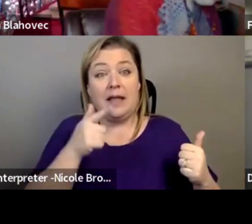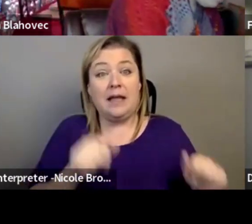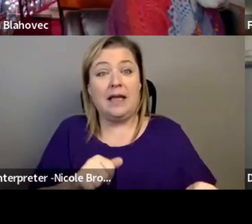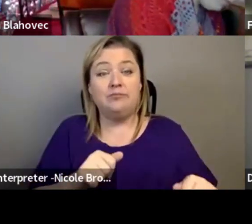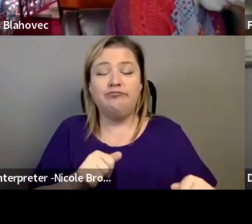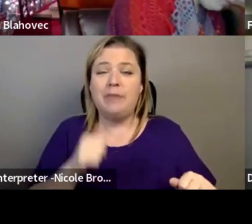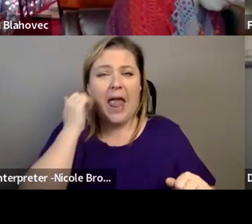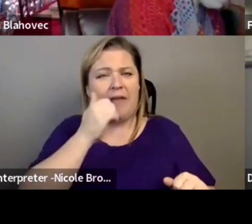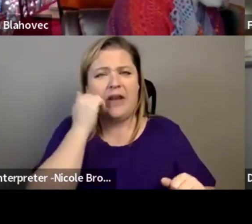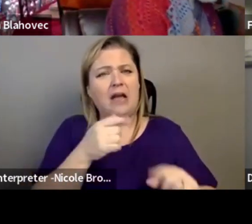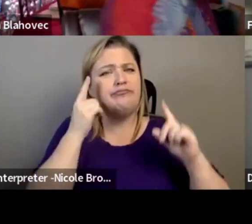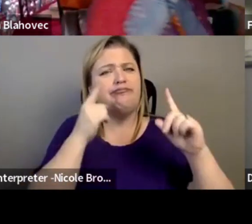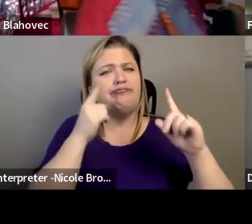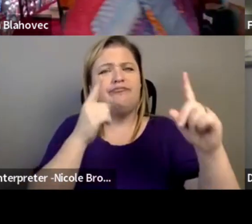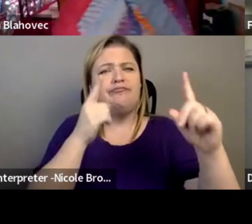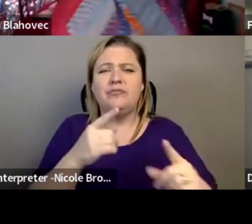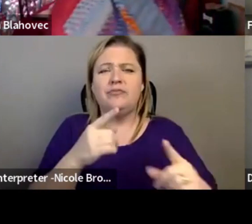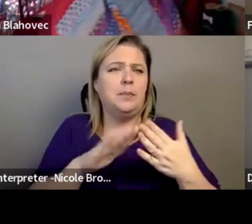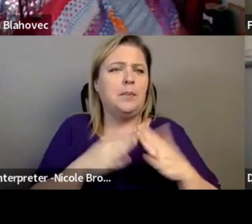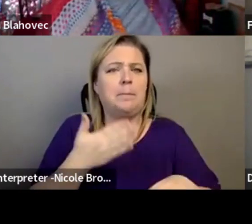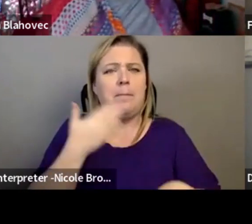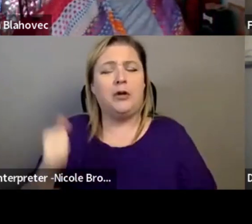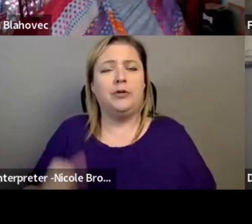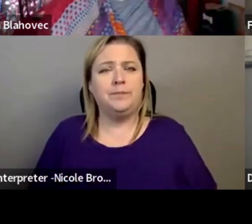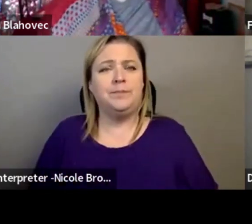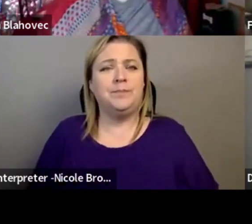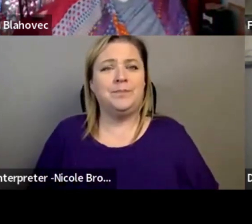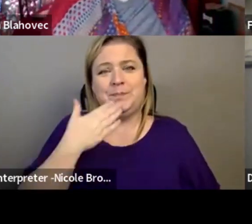everything. Thank you, Nicole.